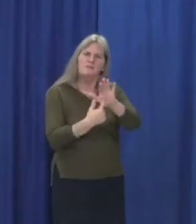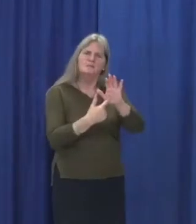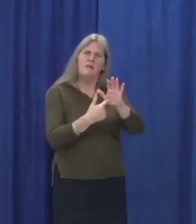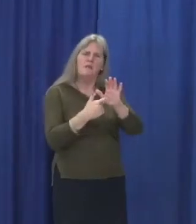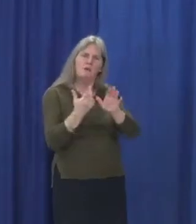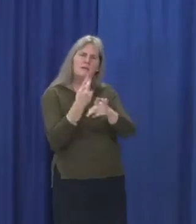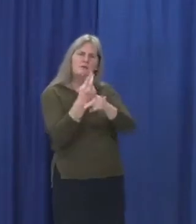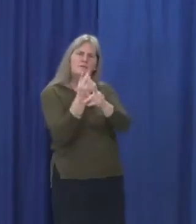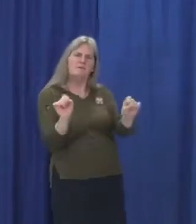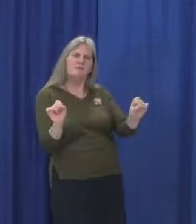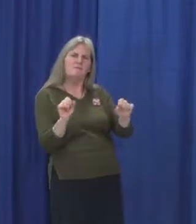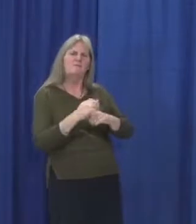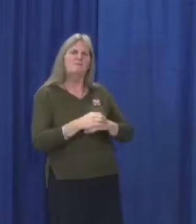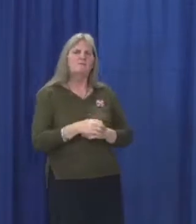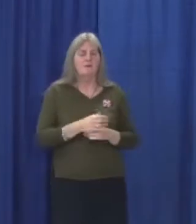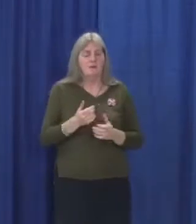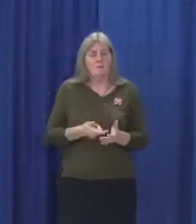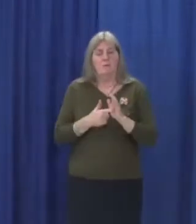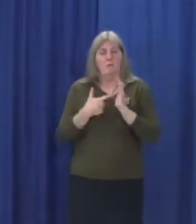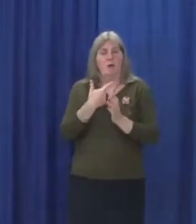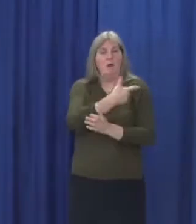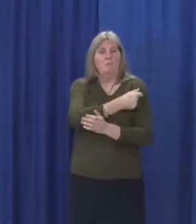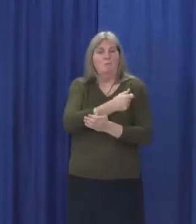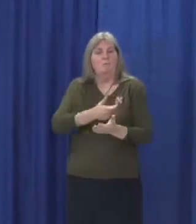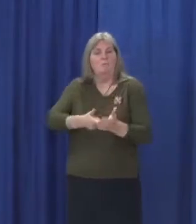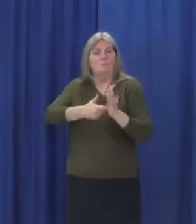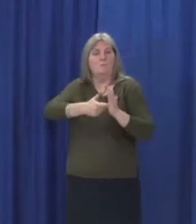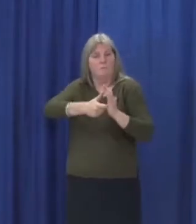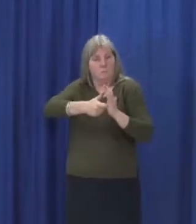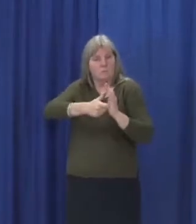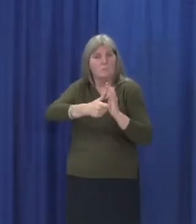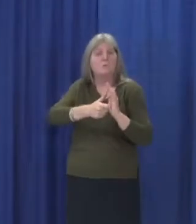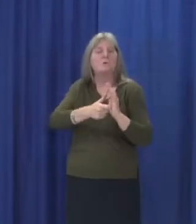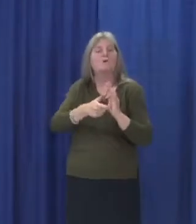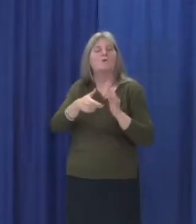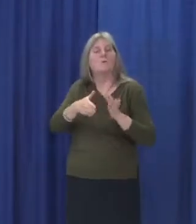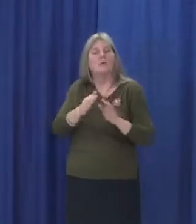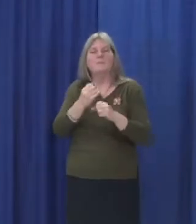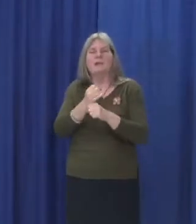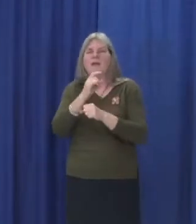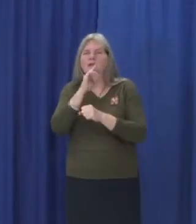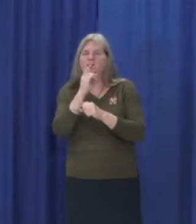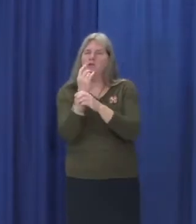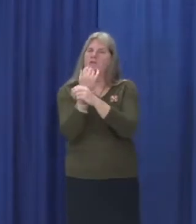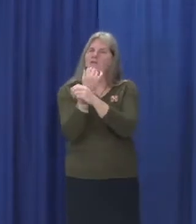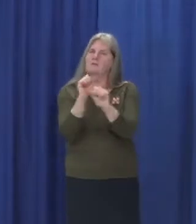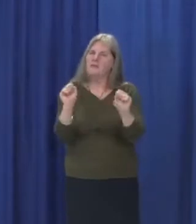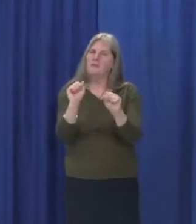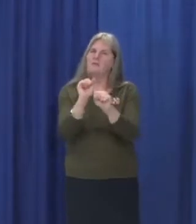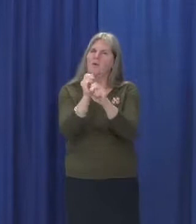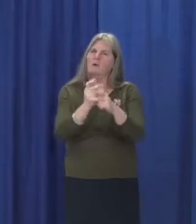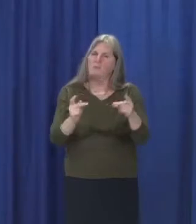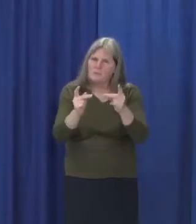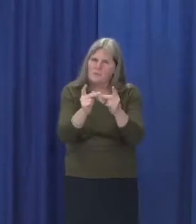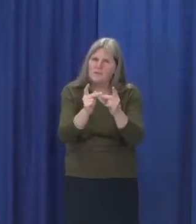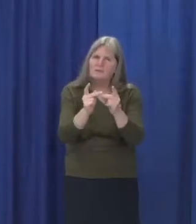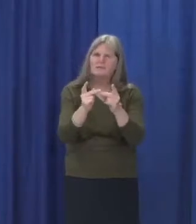safe. This mandatory vaccine requirement allows us to ensure a safe working environment for